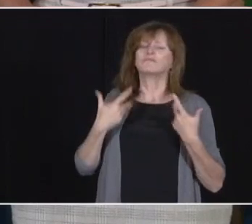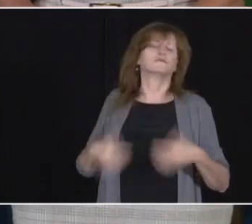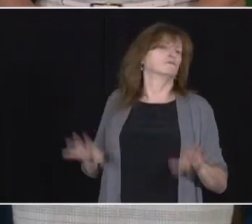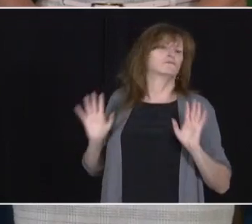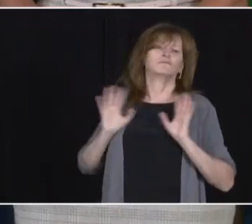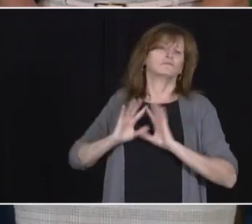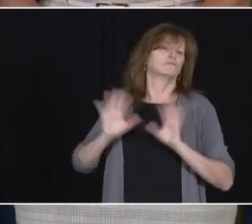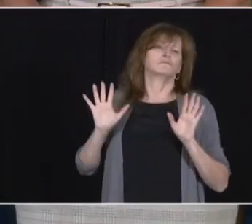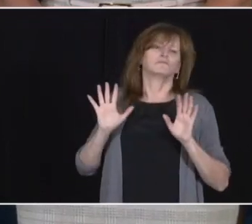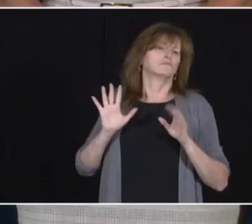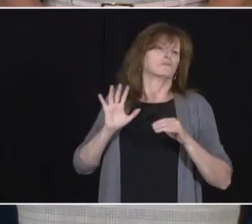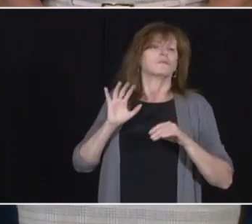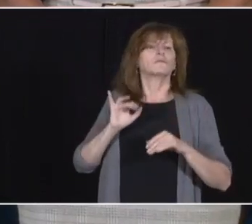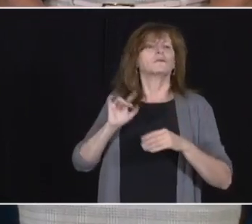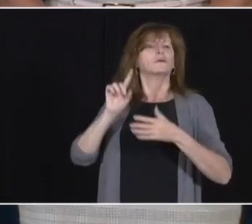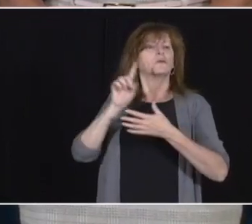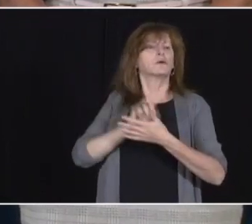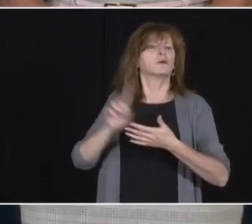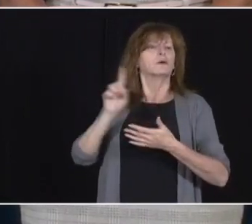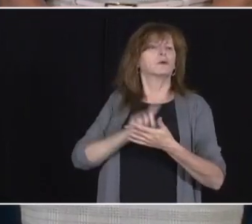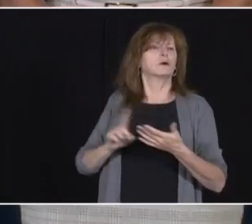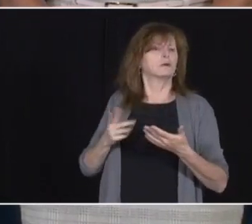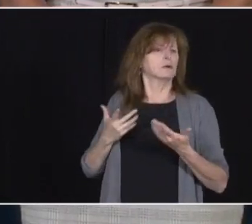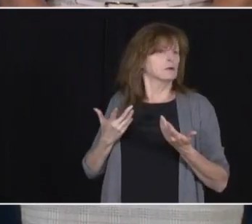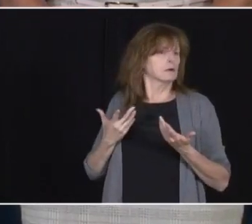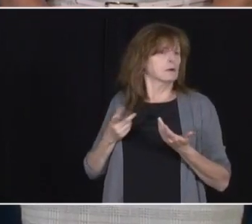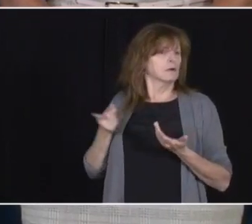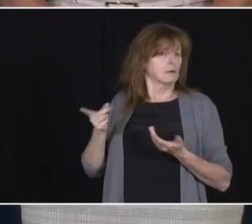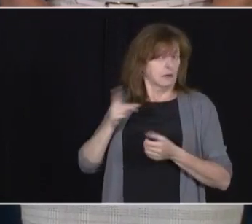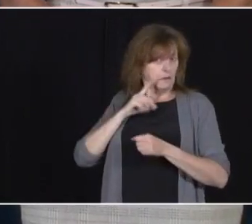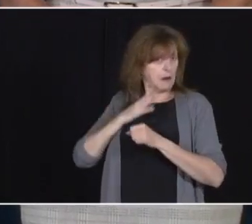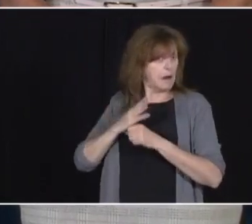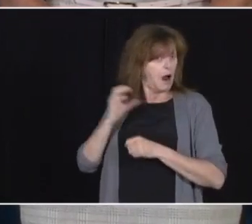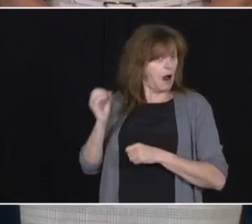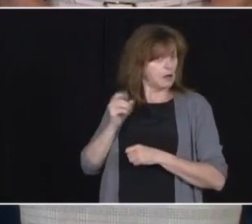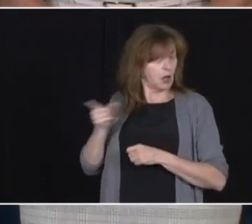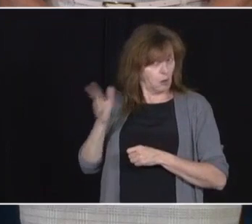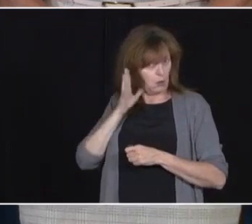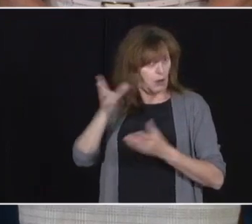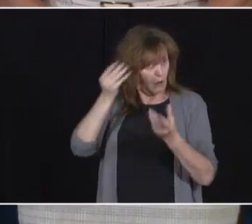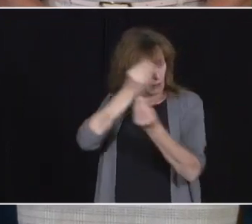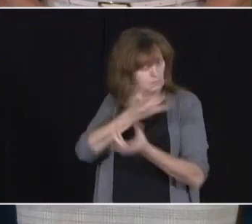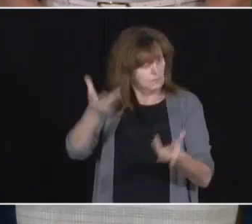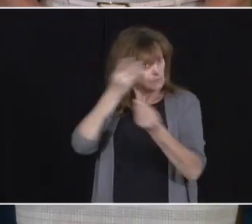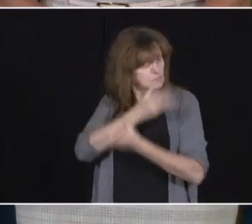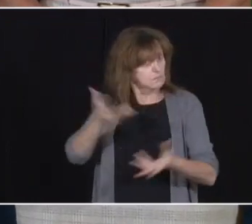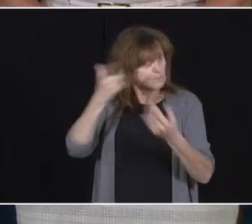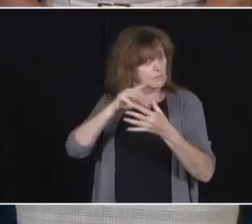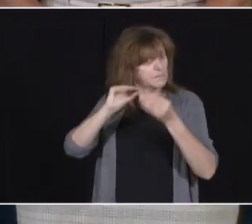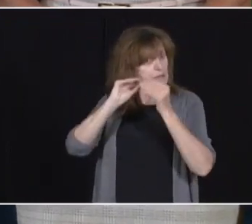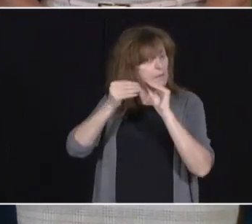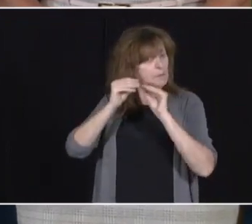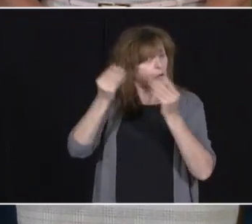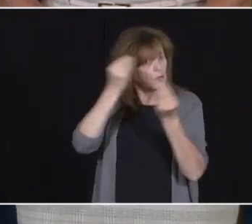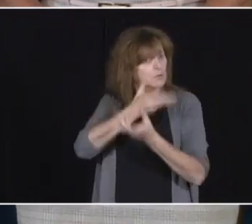daily basis. They are now only going to release it weekly. What is your commitment for Ontario's release of COVID-19 data, while the pandemic